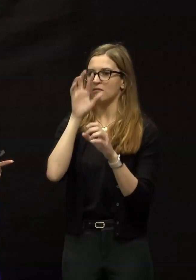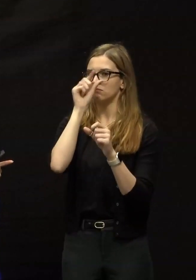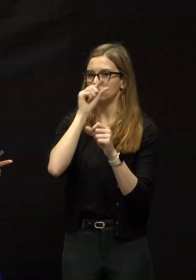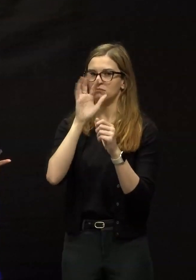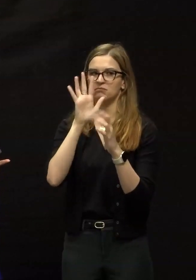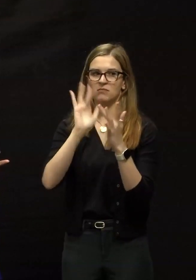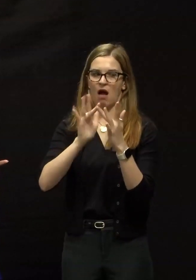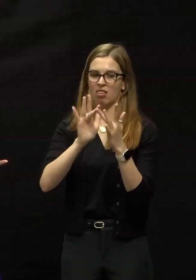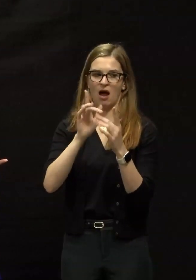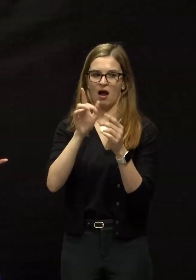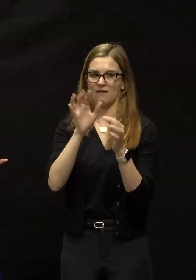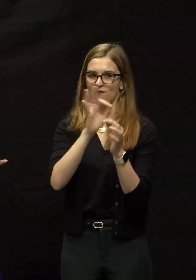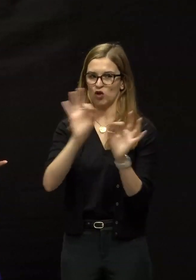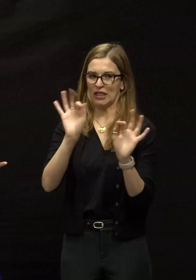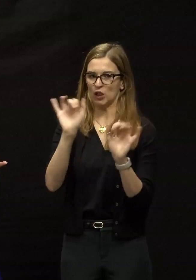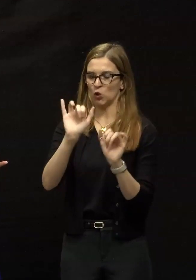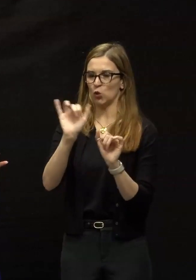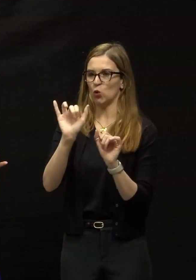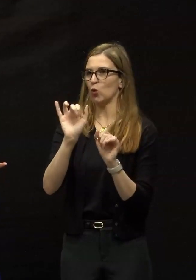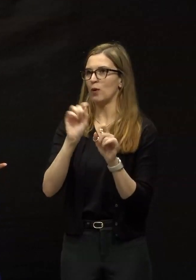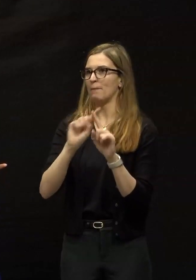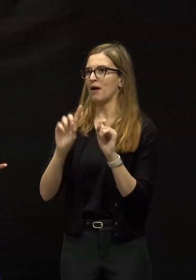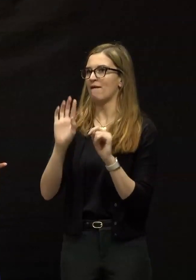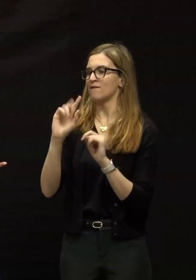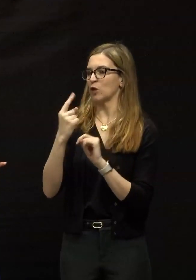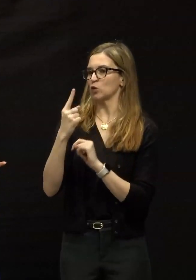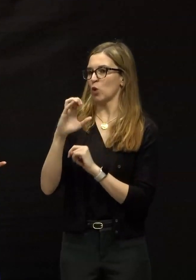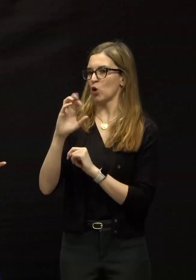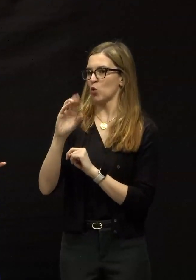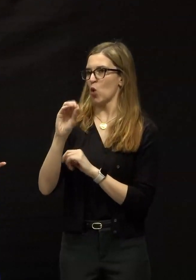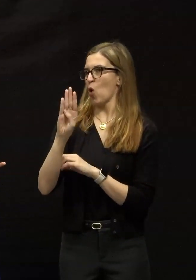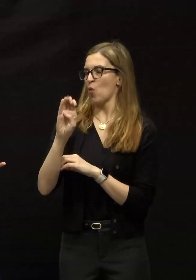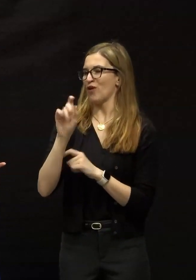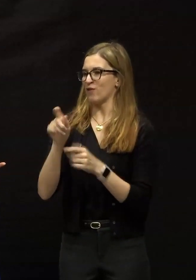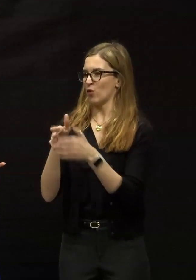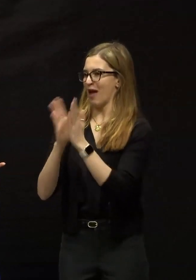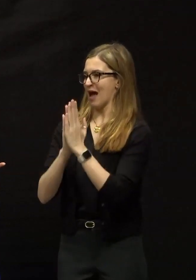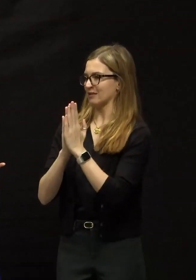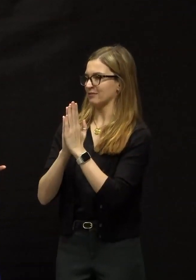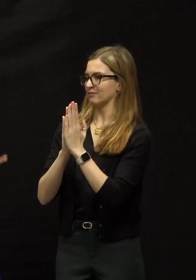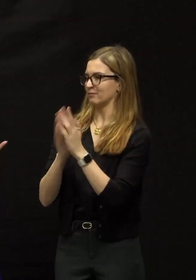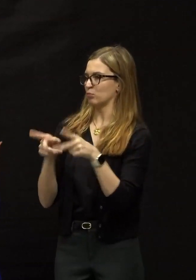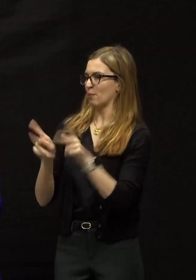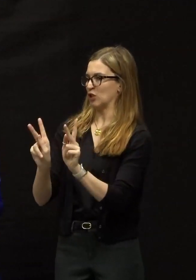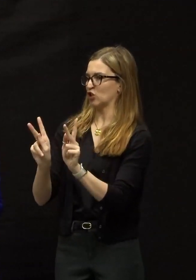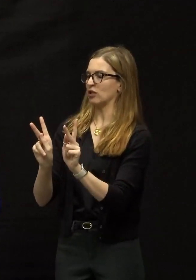you can Google that and it is free online. The very first one, the CROBE,